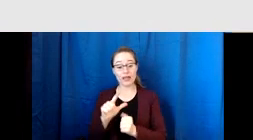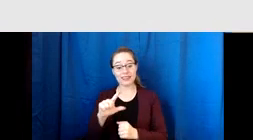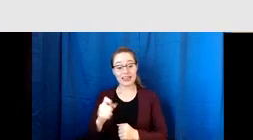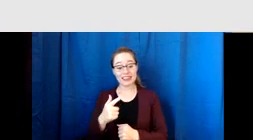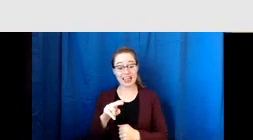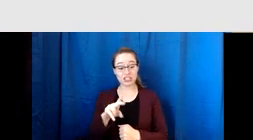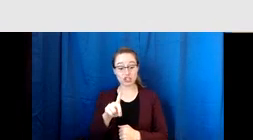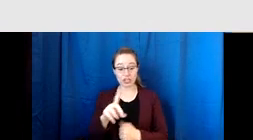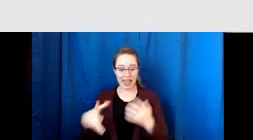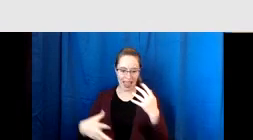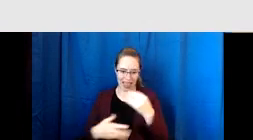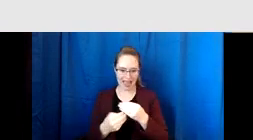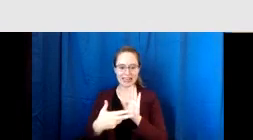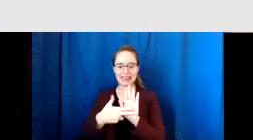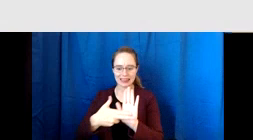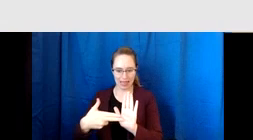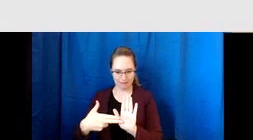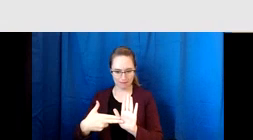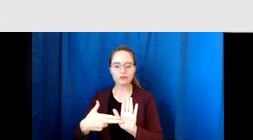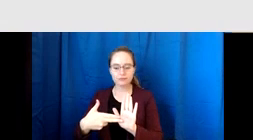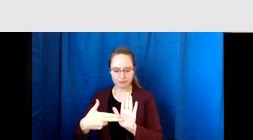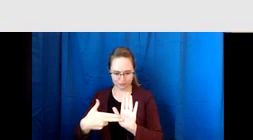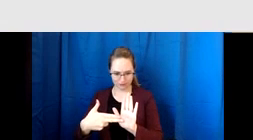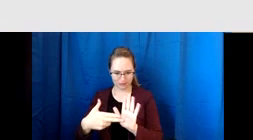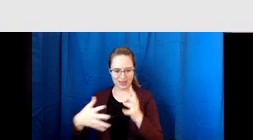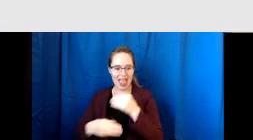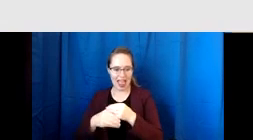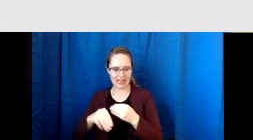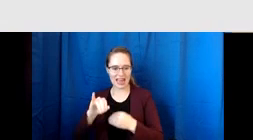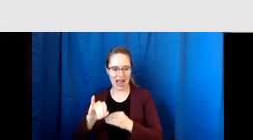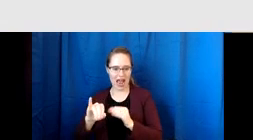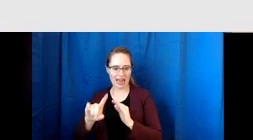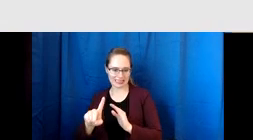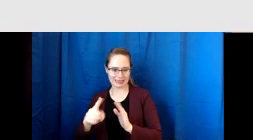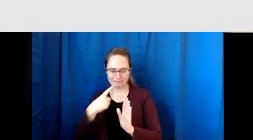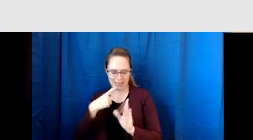we added the label, we added the id saying what the label is for,